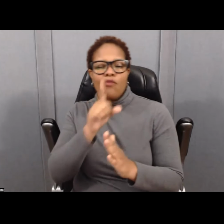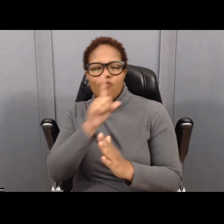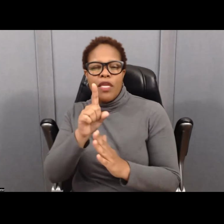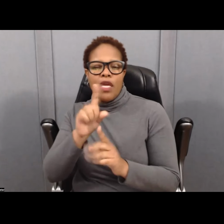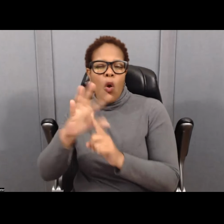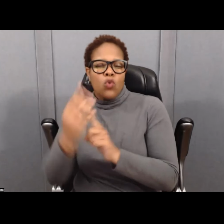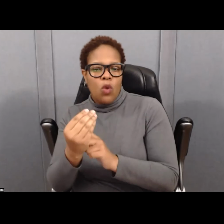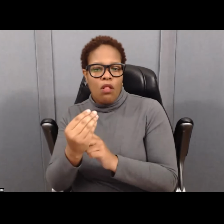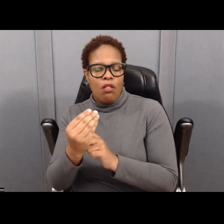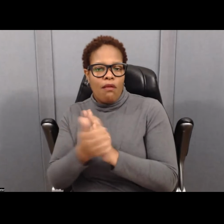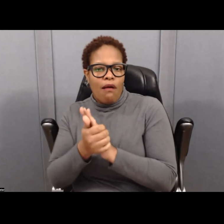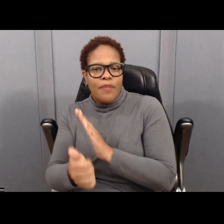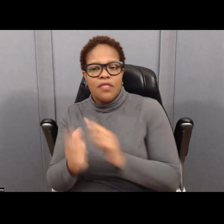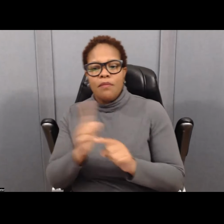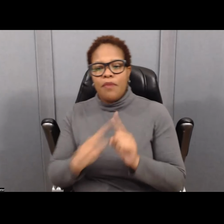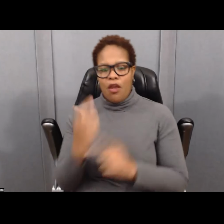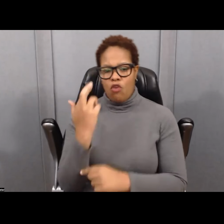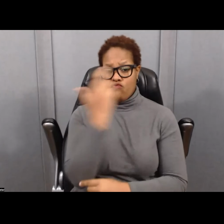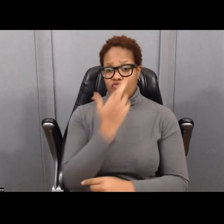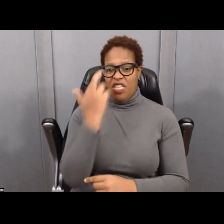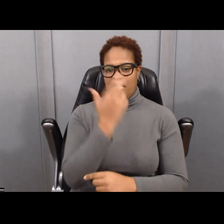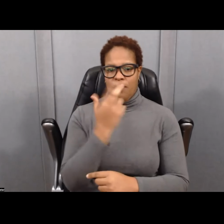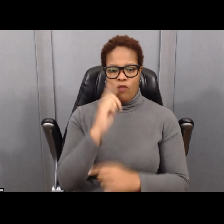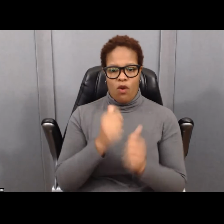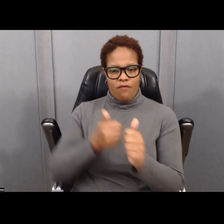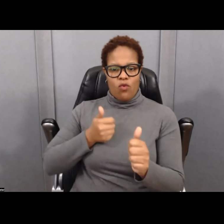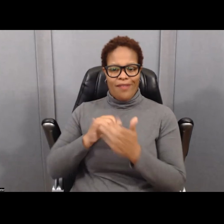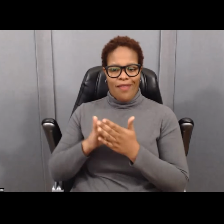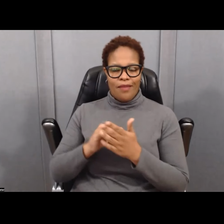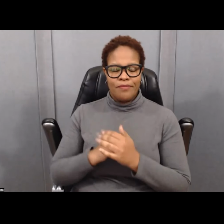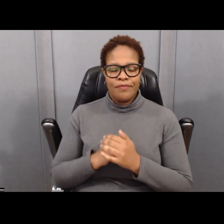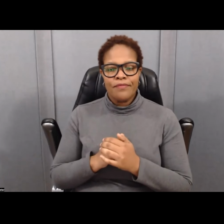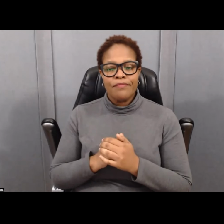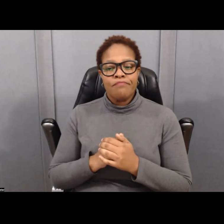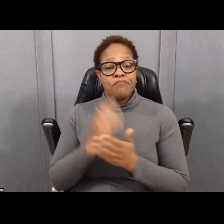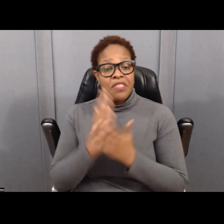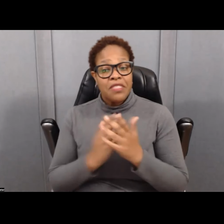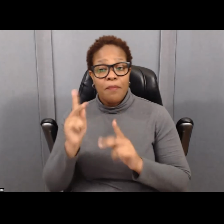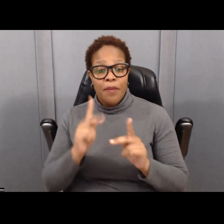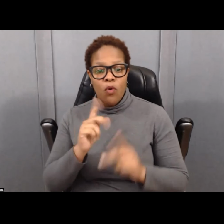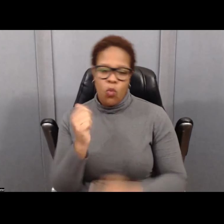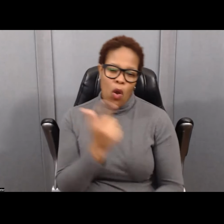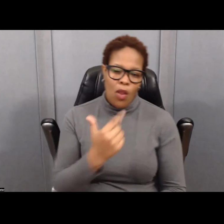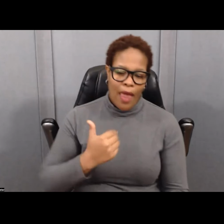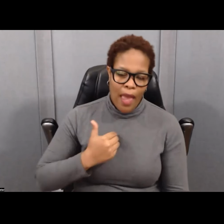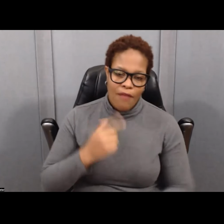but it is a reason for stepping away. There are folks who have, we all have various biases,